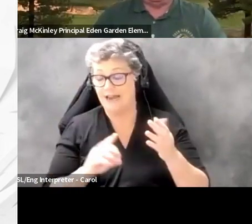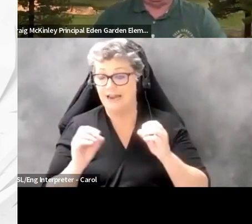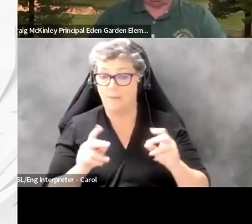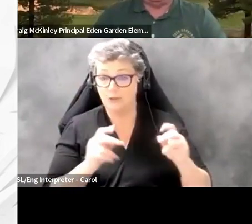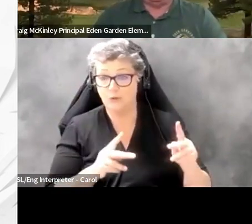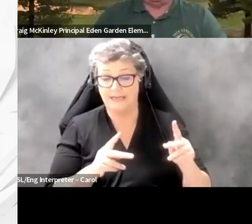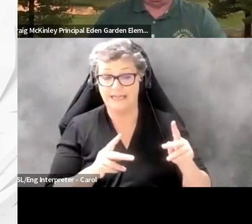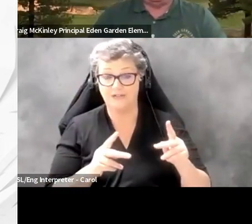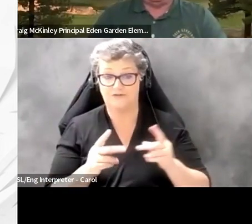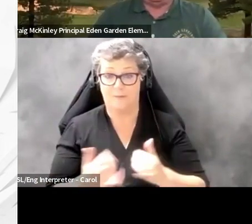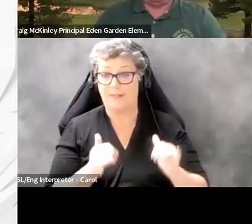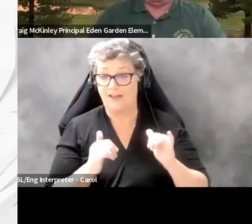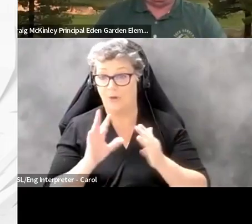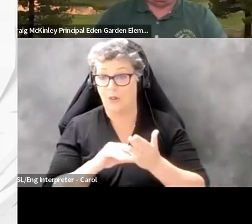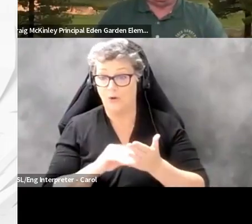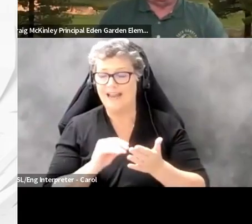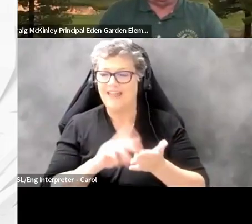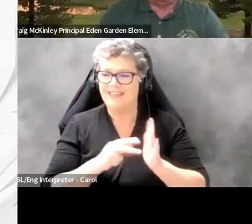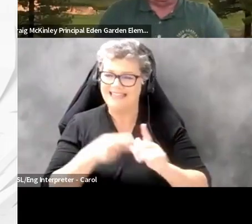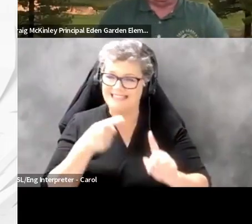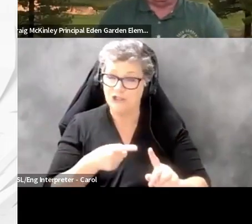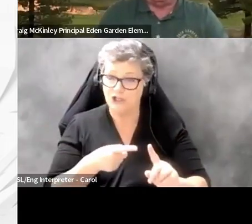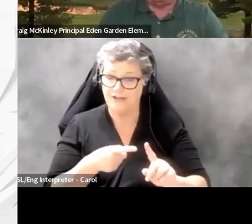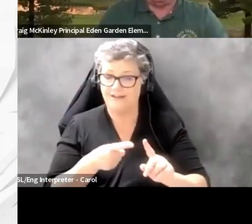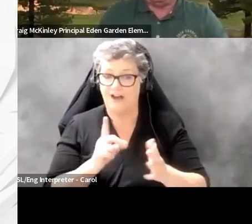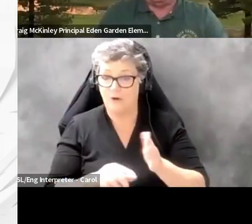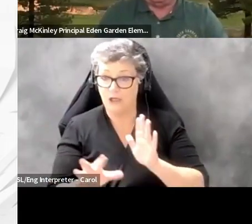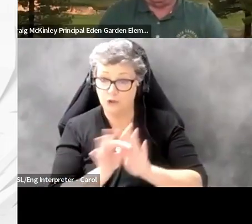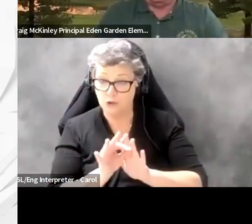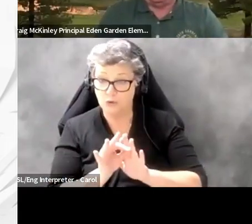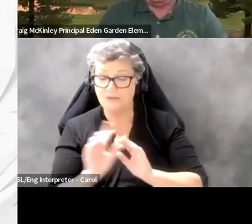this playful learning the intentionality of what you choose and where you choose to spend